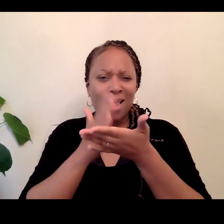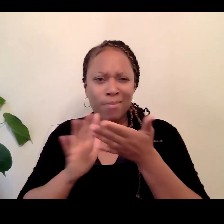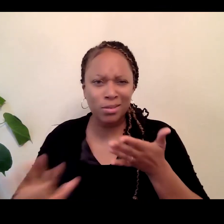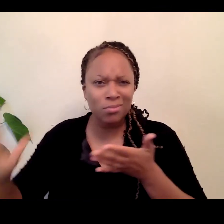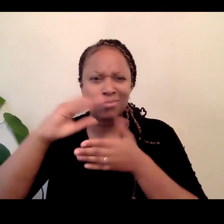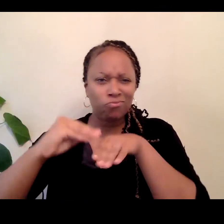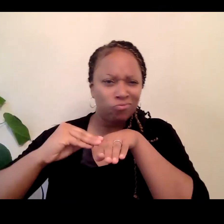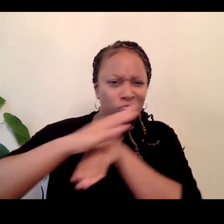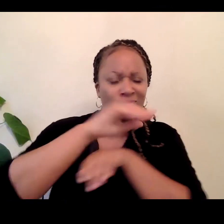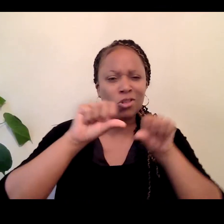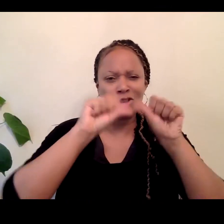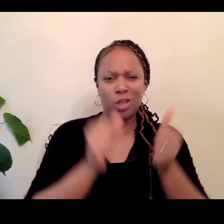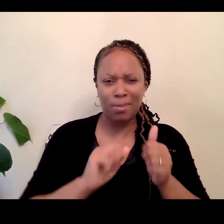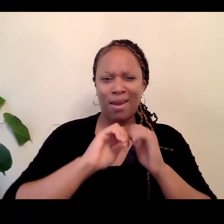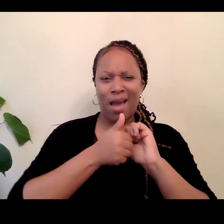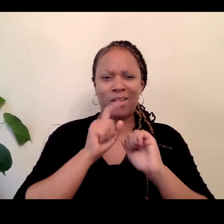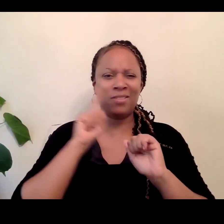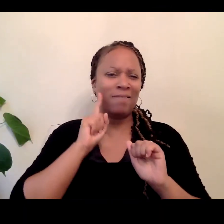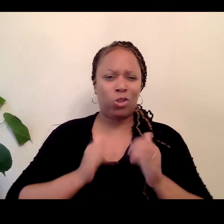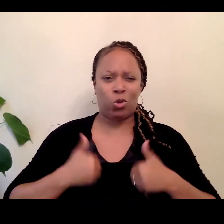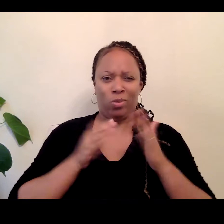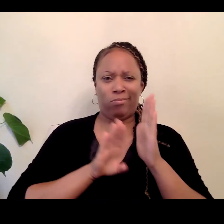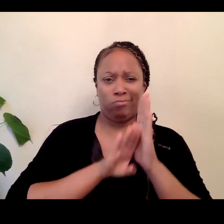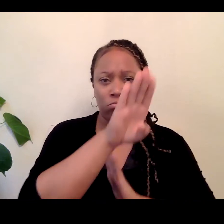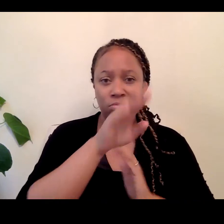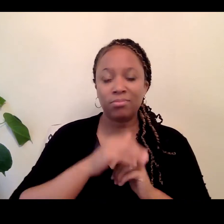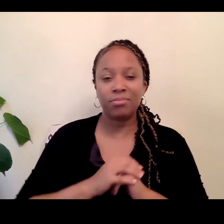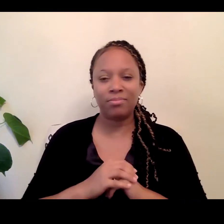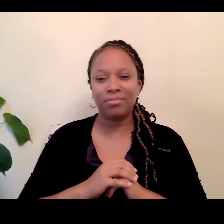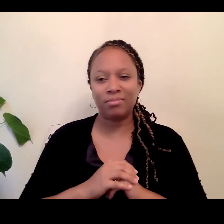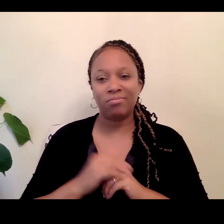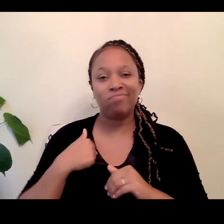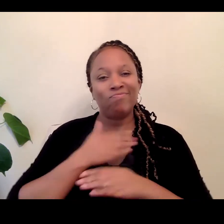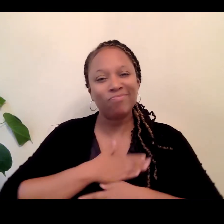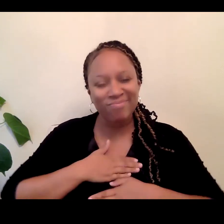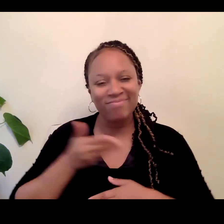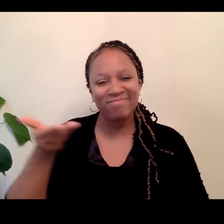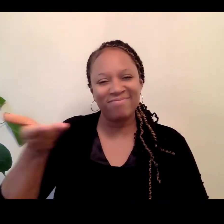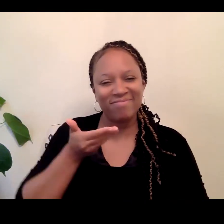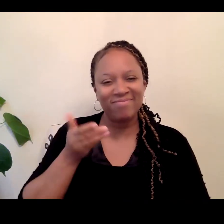Rather there are a number of elements that shape how deaf youth can excel.